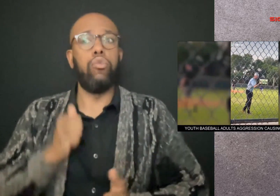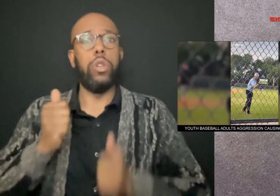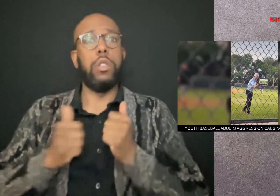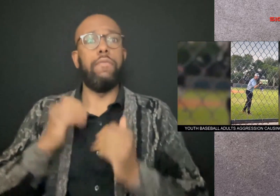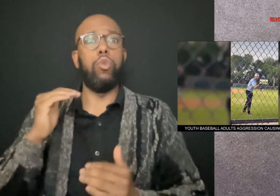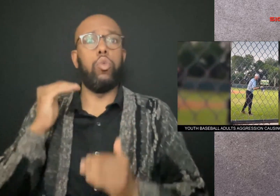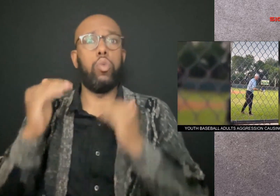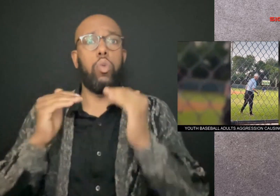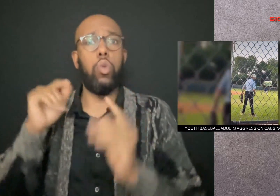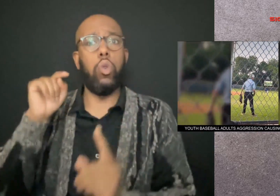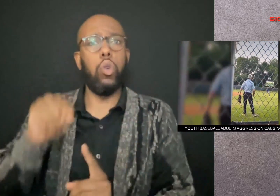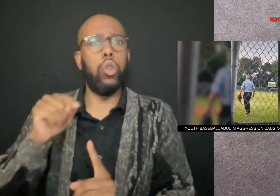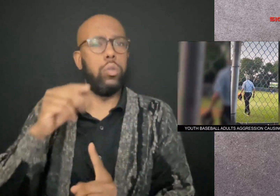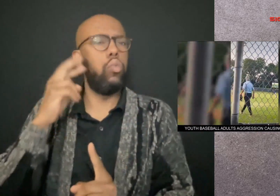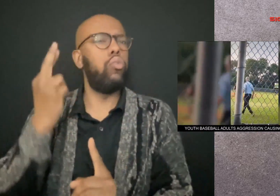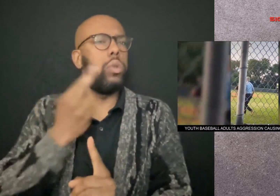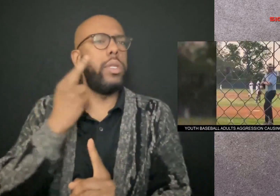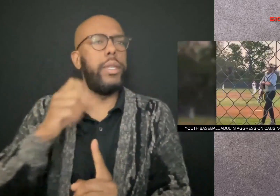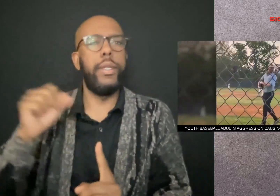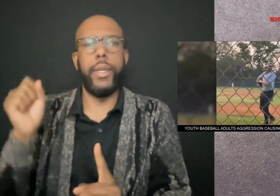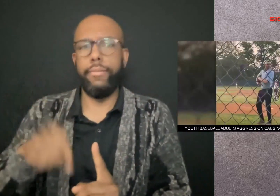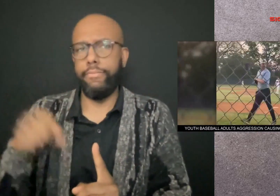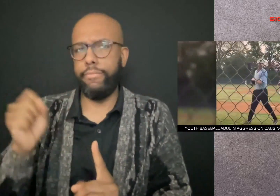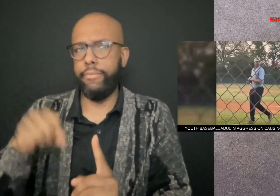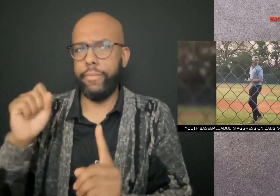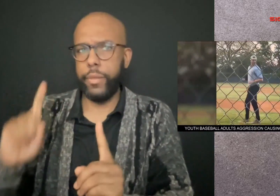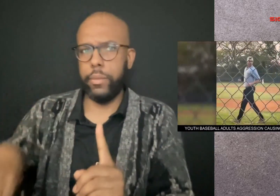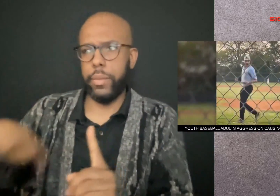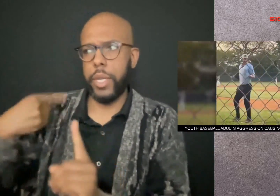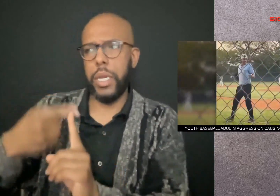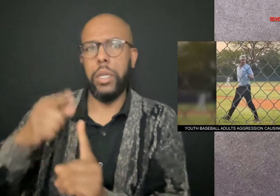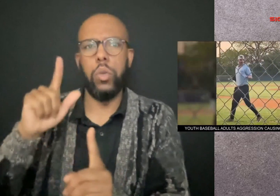umpire shortages and aggressive adults may be the reason.